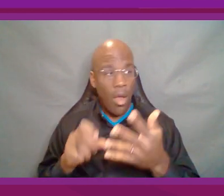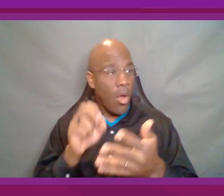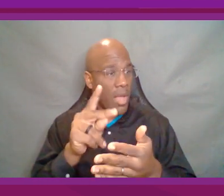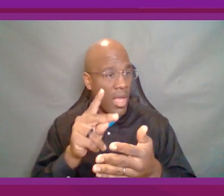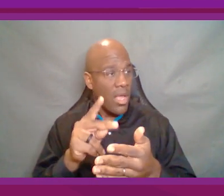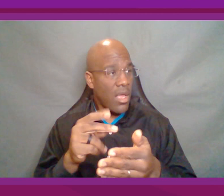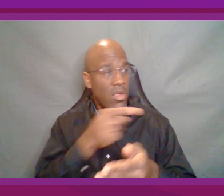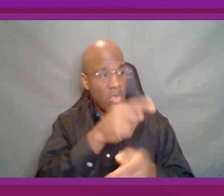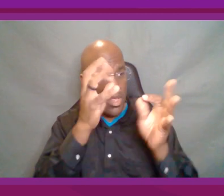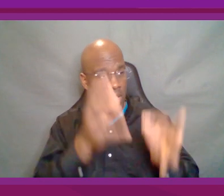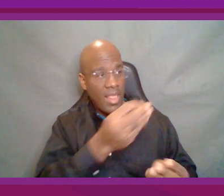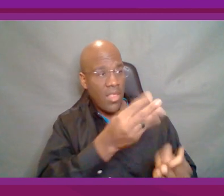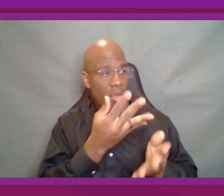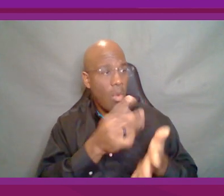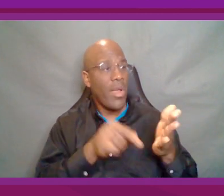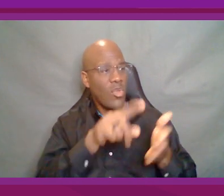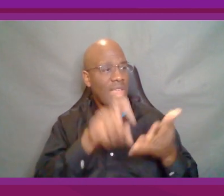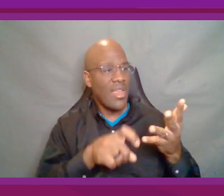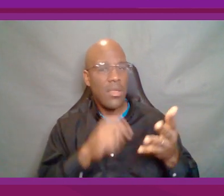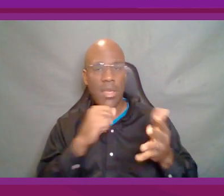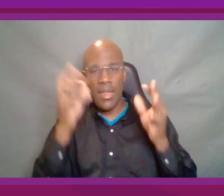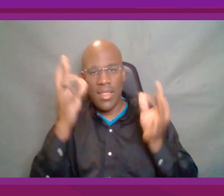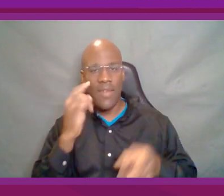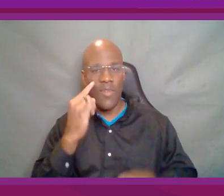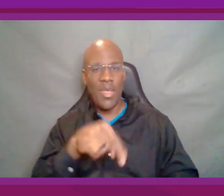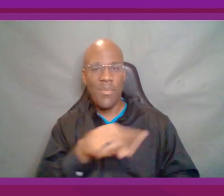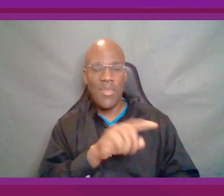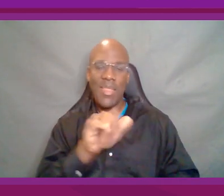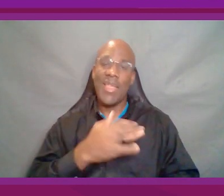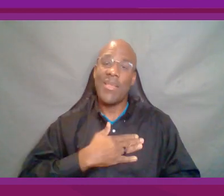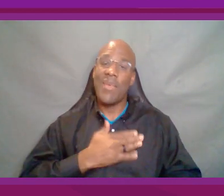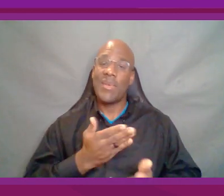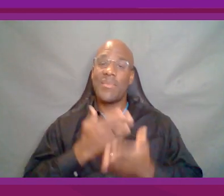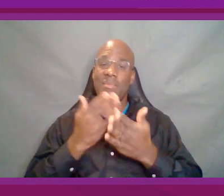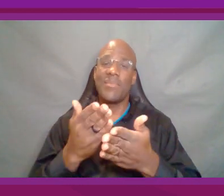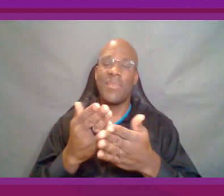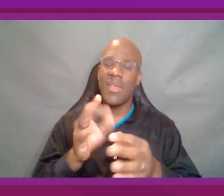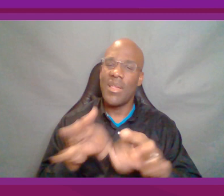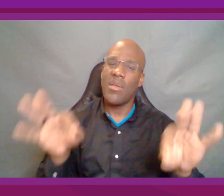versus making decisions for them. So that will be my recommendations on importance of